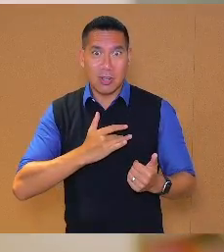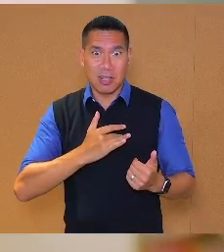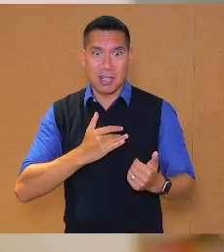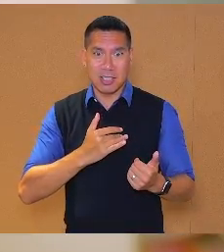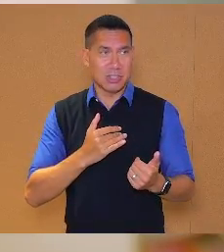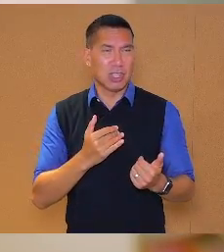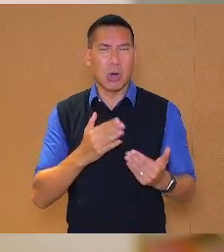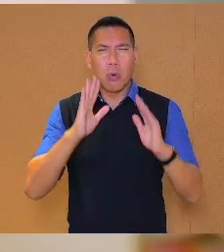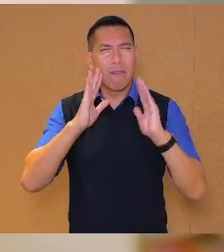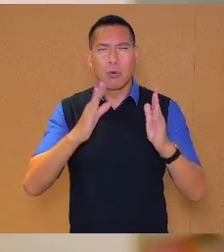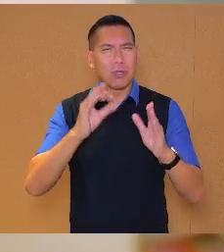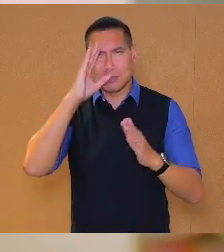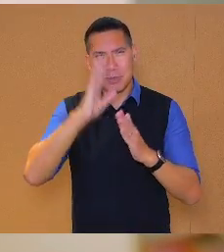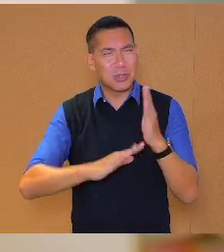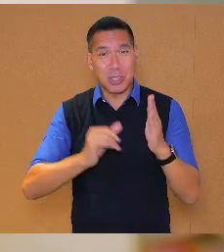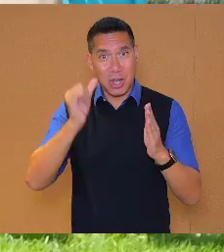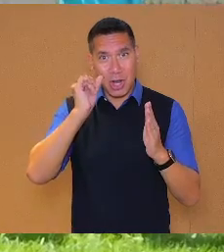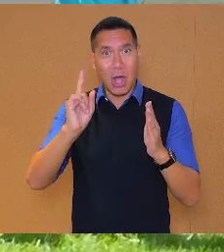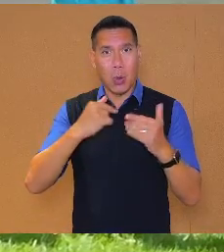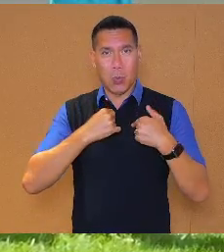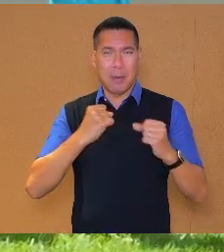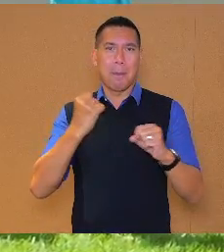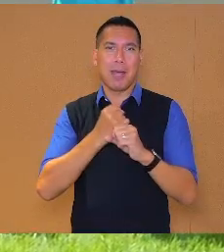experience to know we are making a difference.